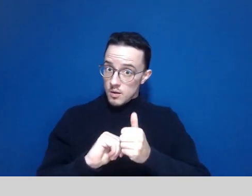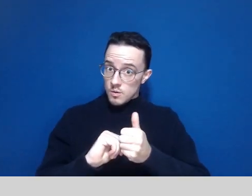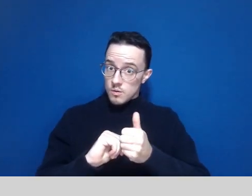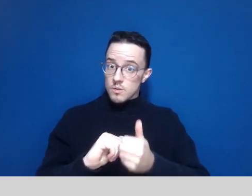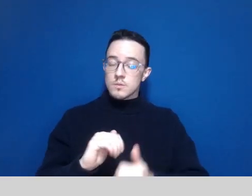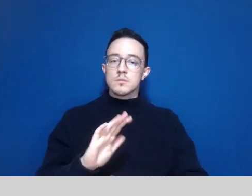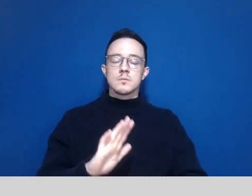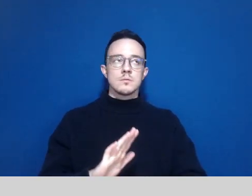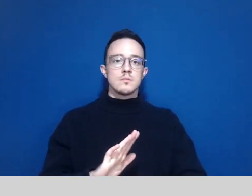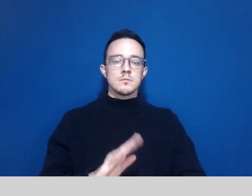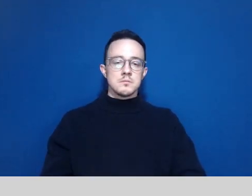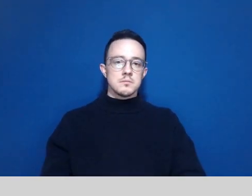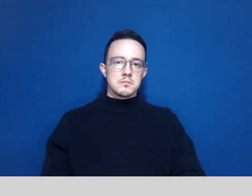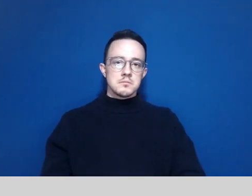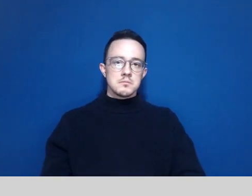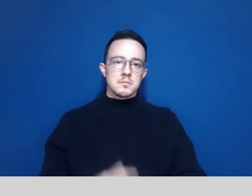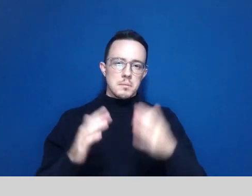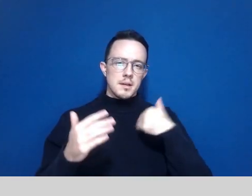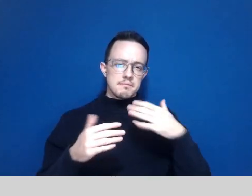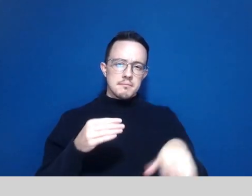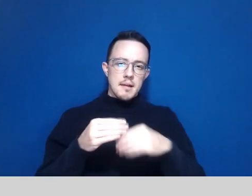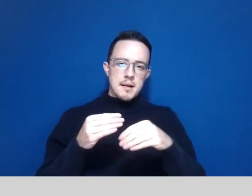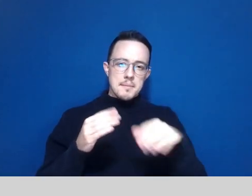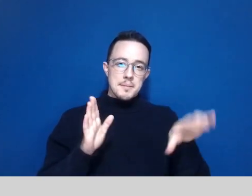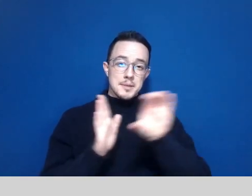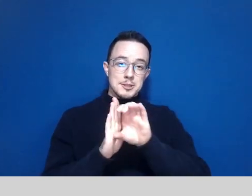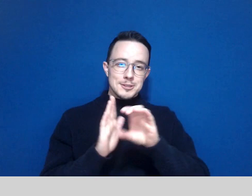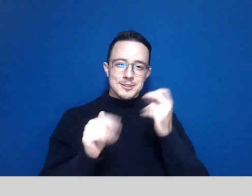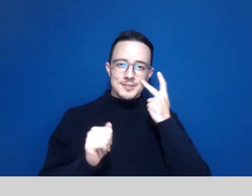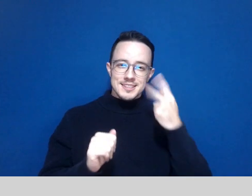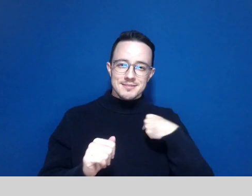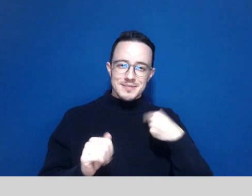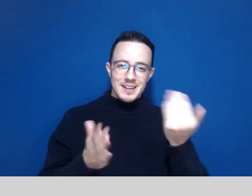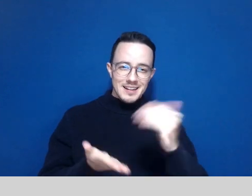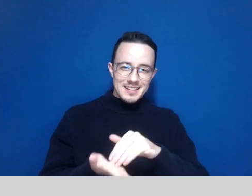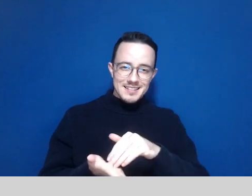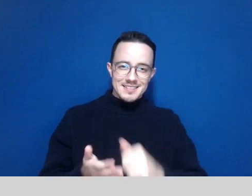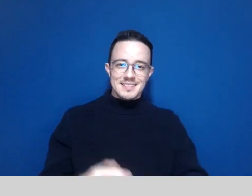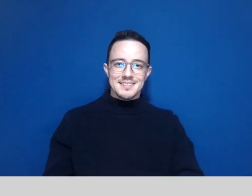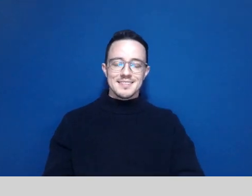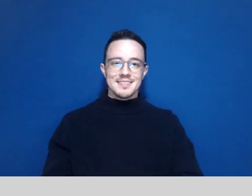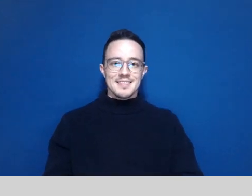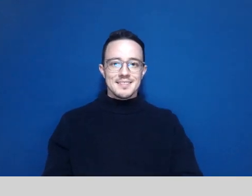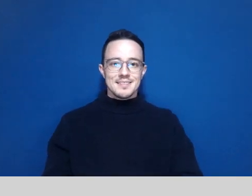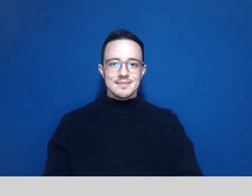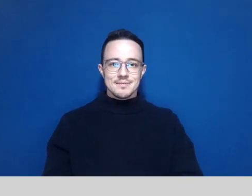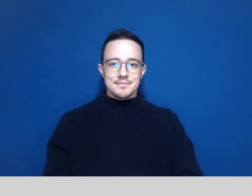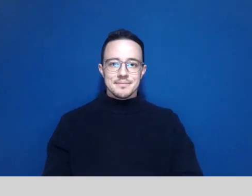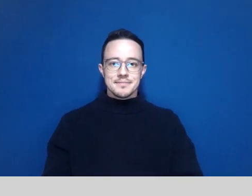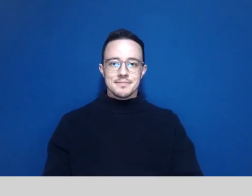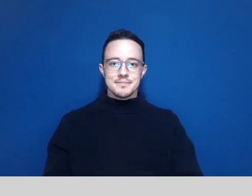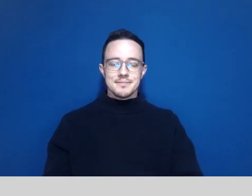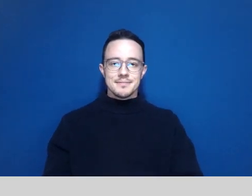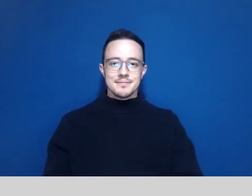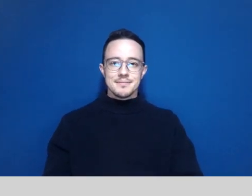is that you can, let me throw my face on here so that you can actually see me.